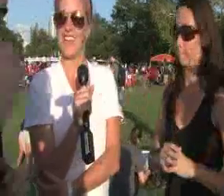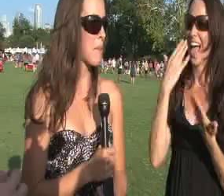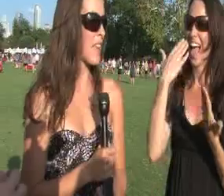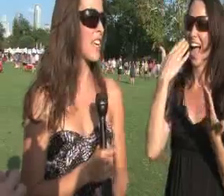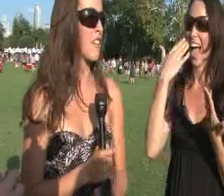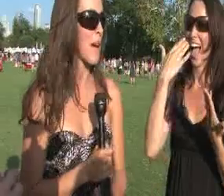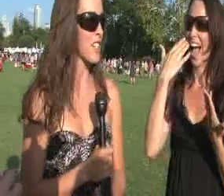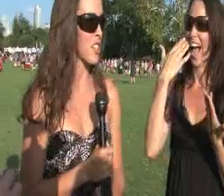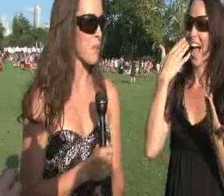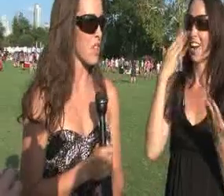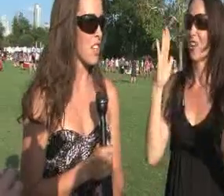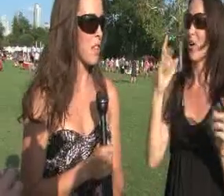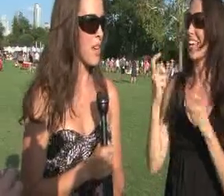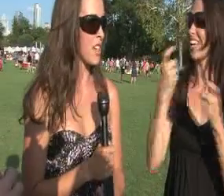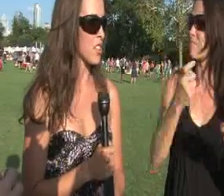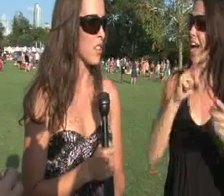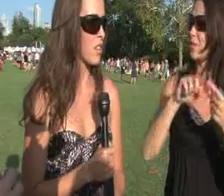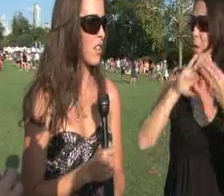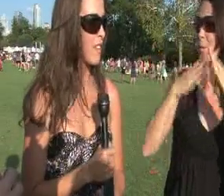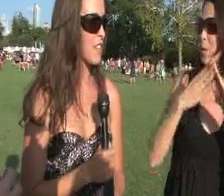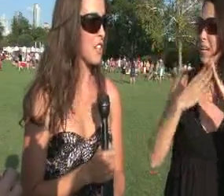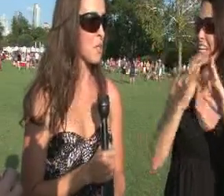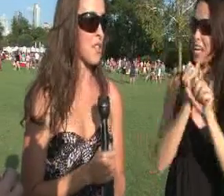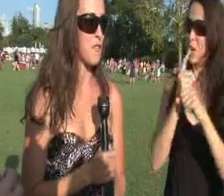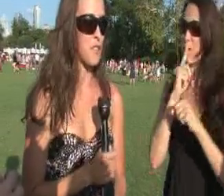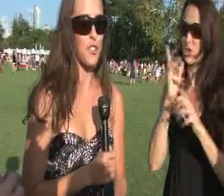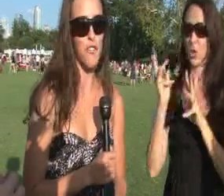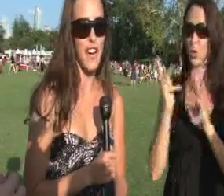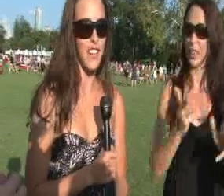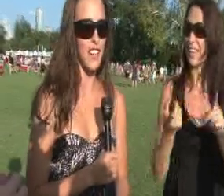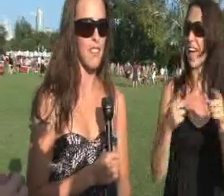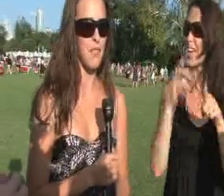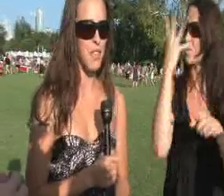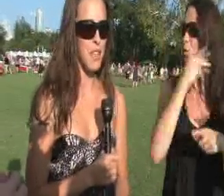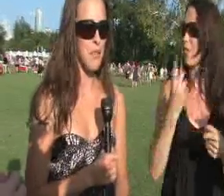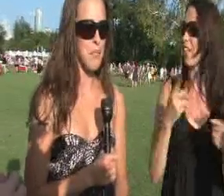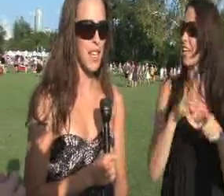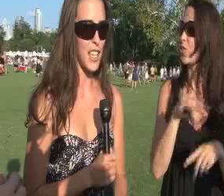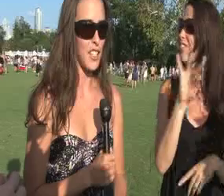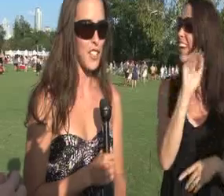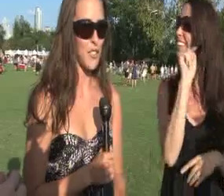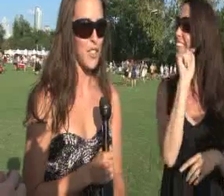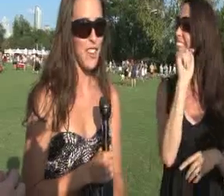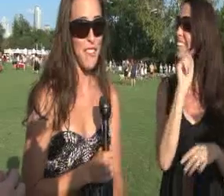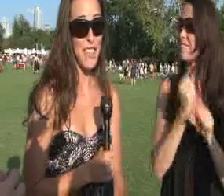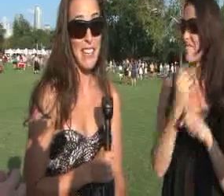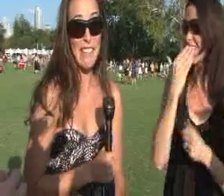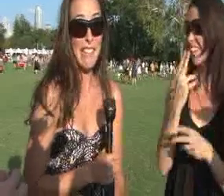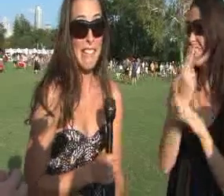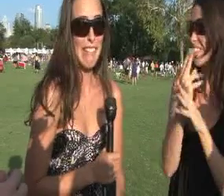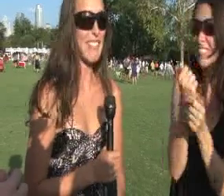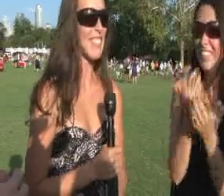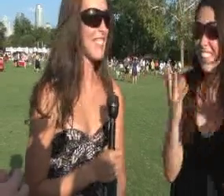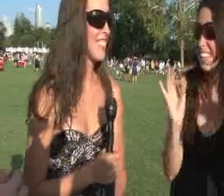Maybe like giving back to your community and making sure that you leave everything as beautiful as you find it and making good use of everything.